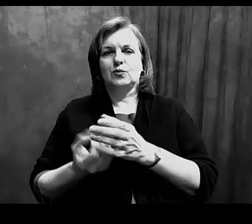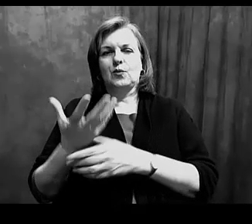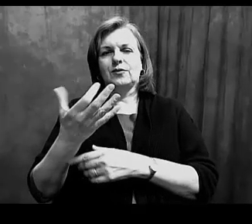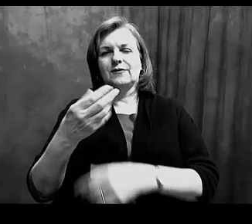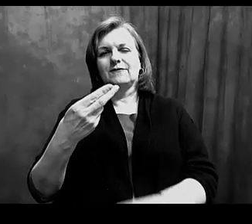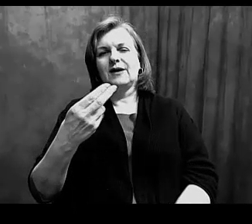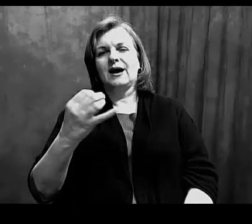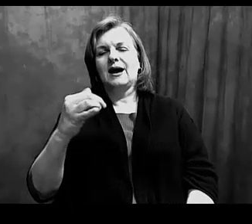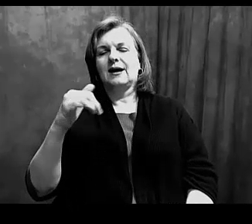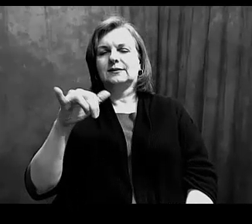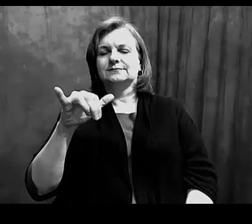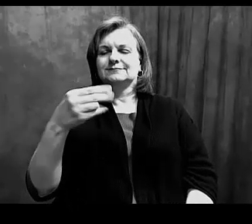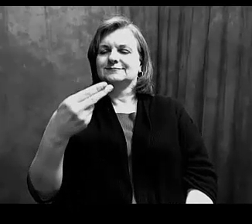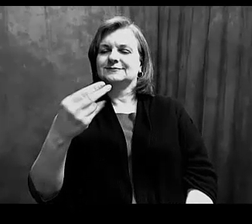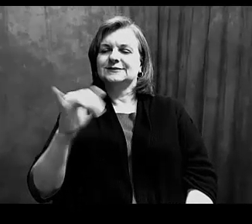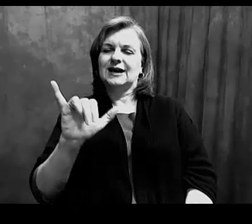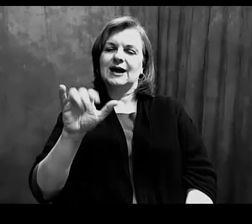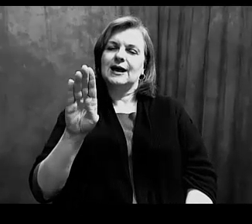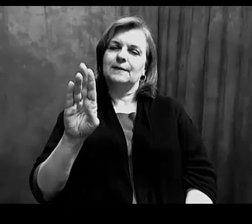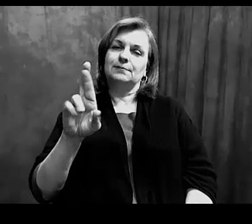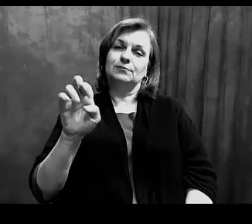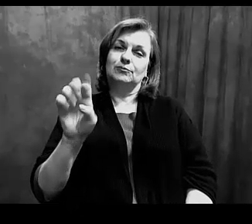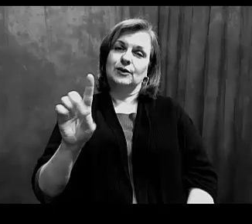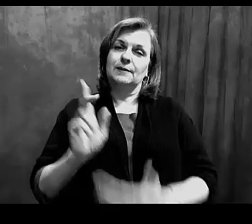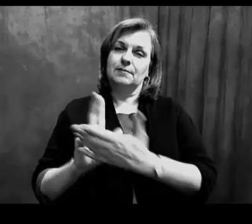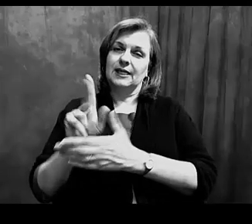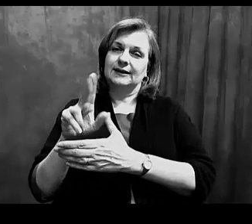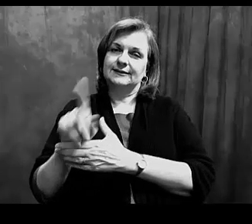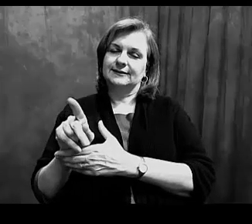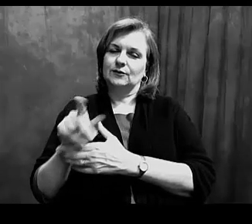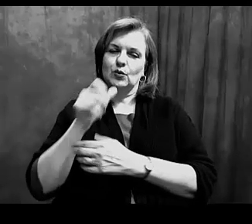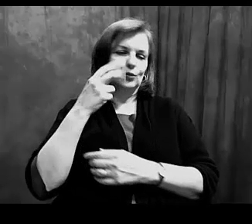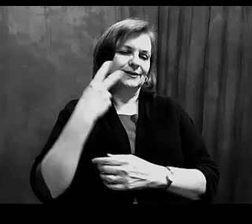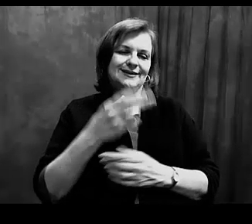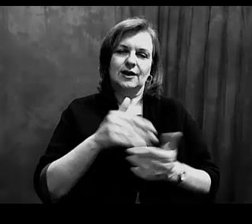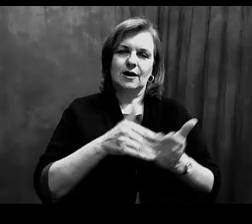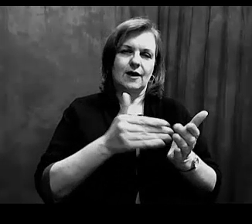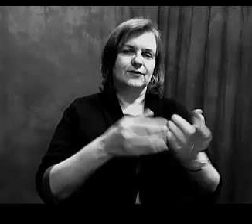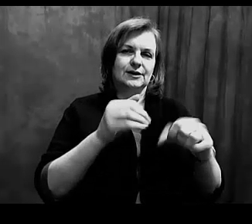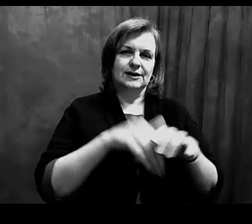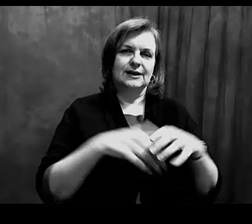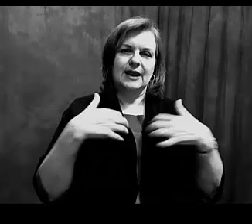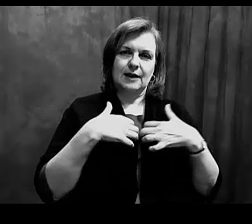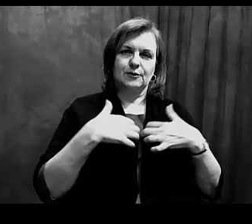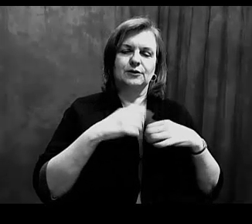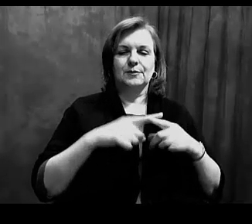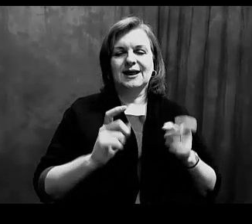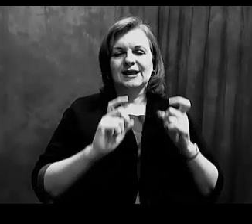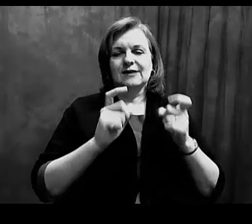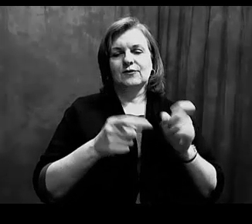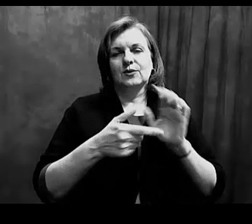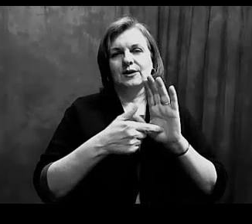and all kinds of very unique varieties of plants -- we see it less frequently and animals although I